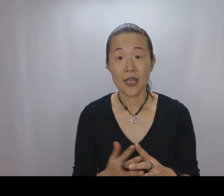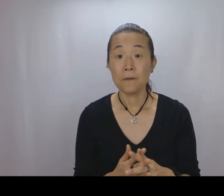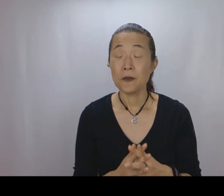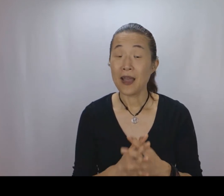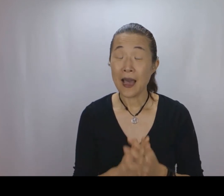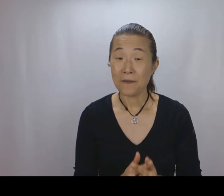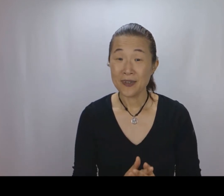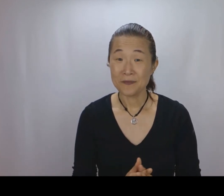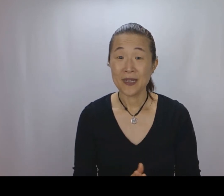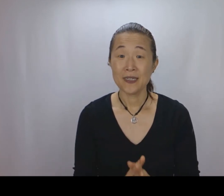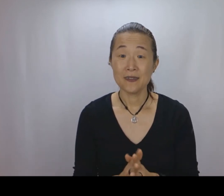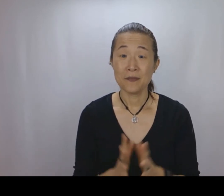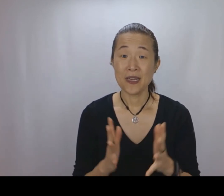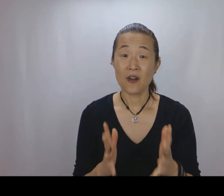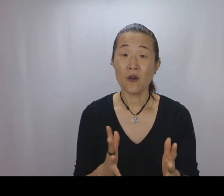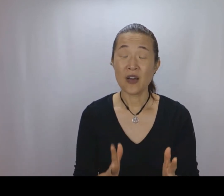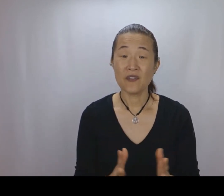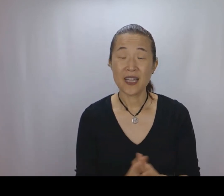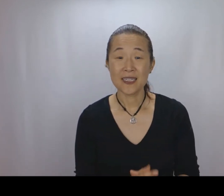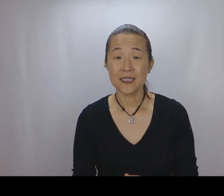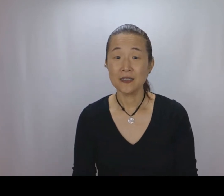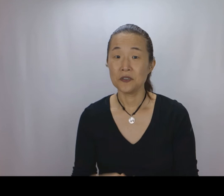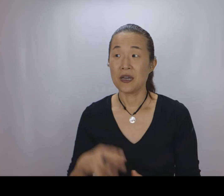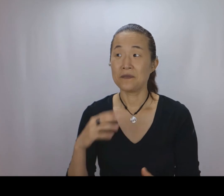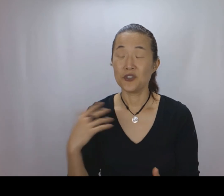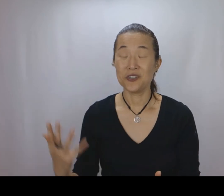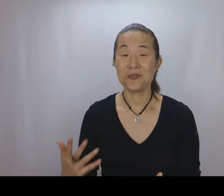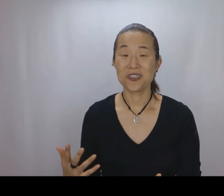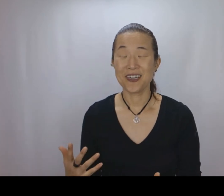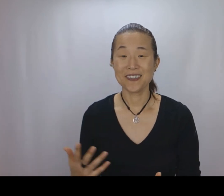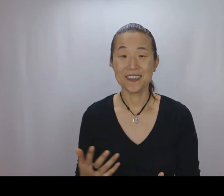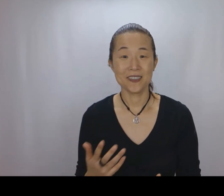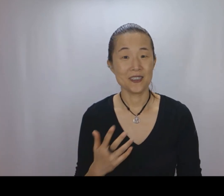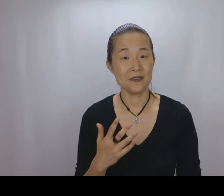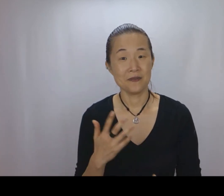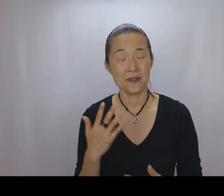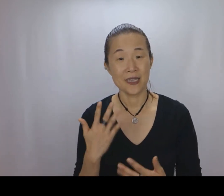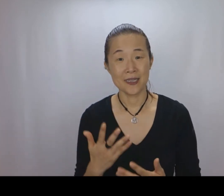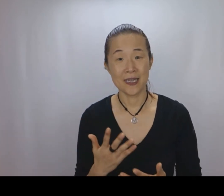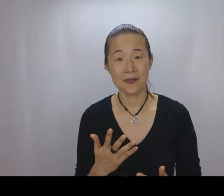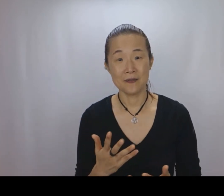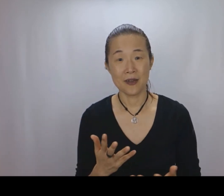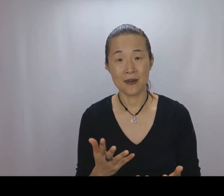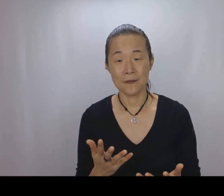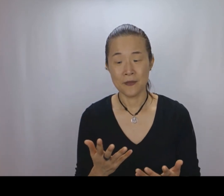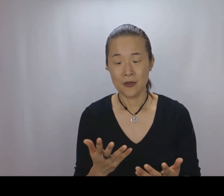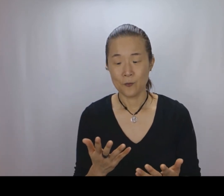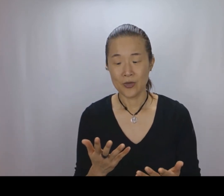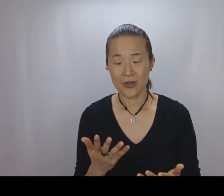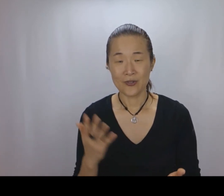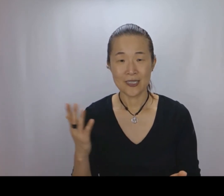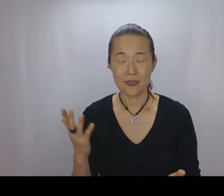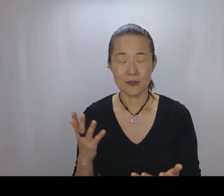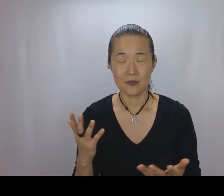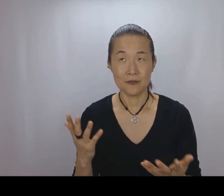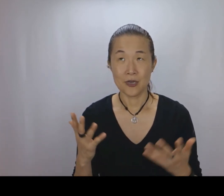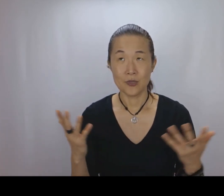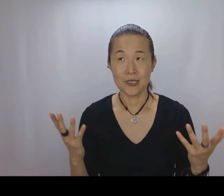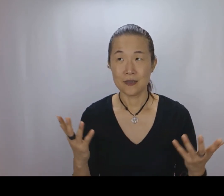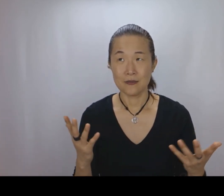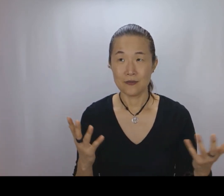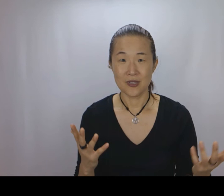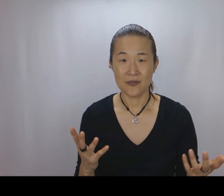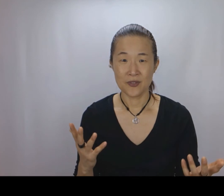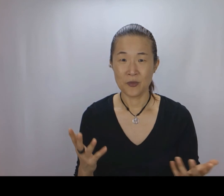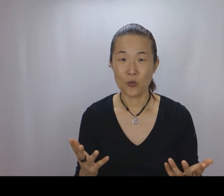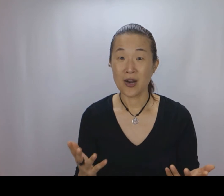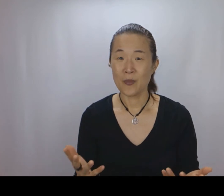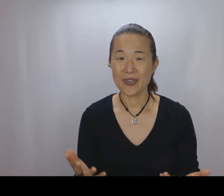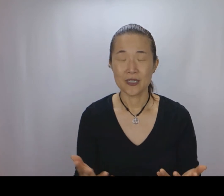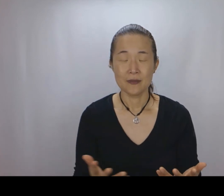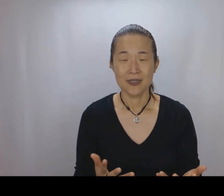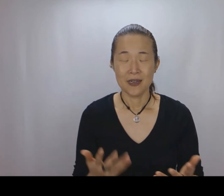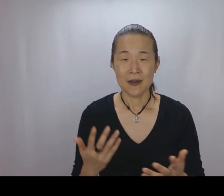If you haven't made it, made all five classes you have two more classes to get that prerequisite or requisite whatever requirement